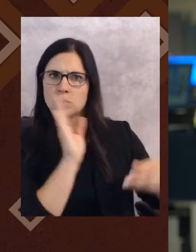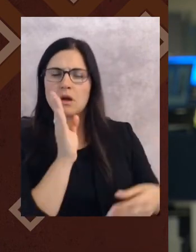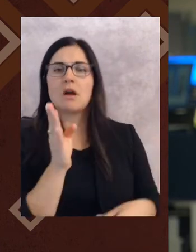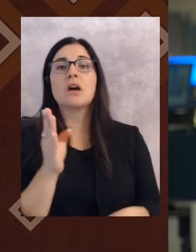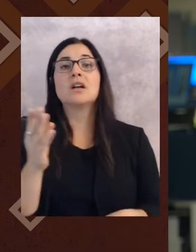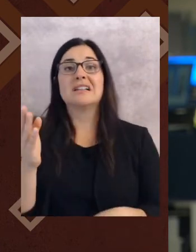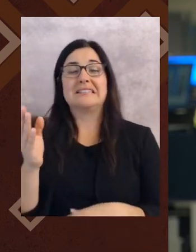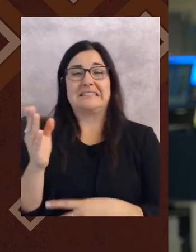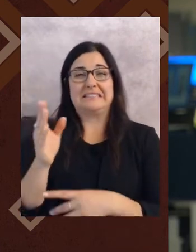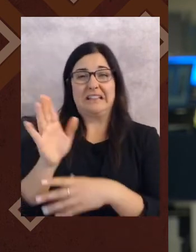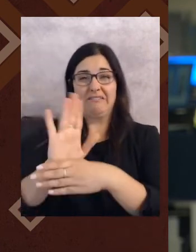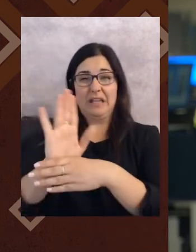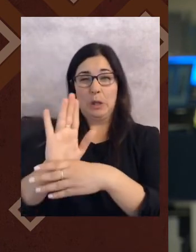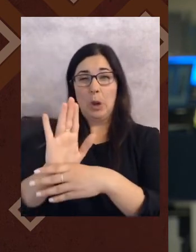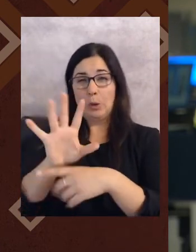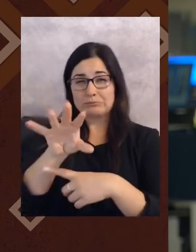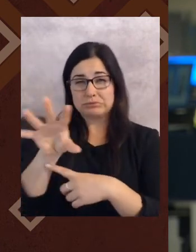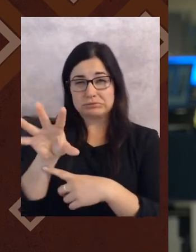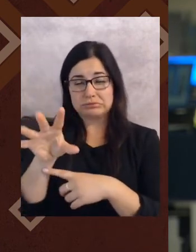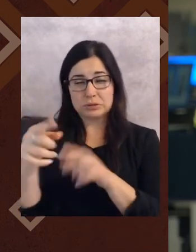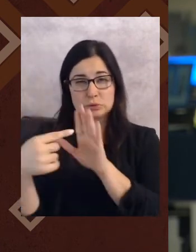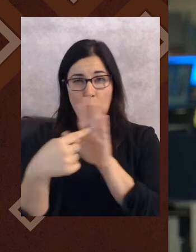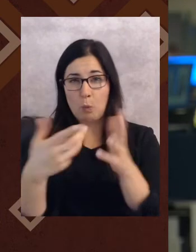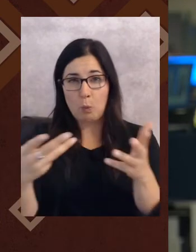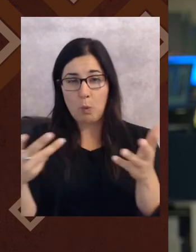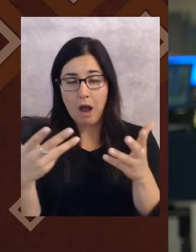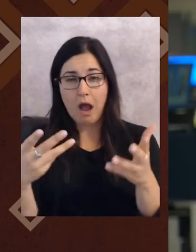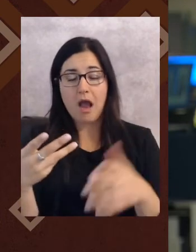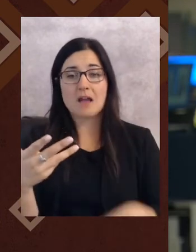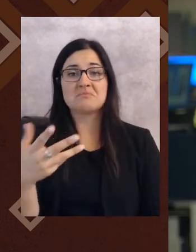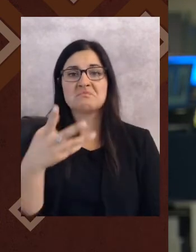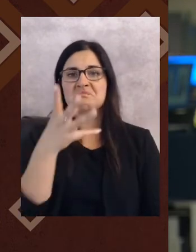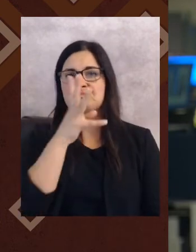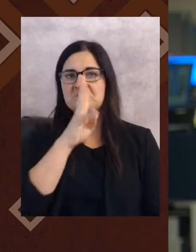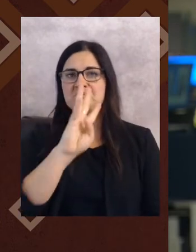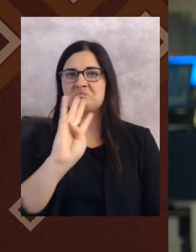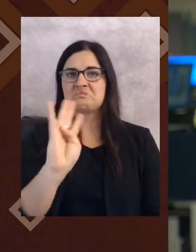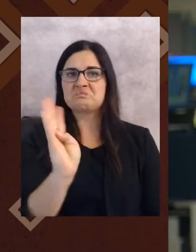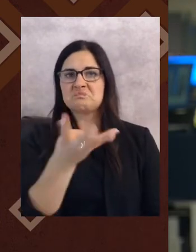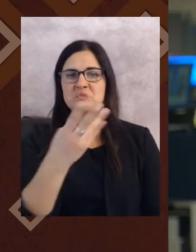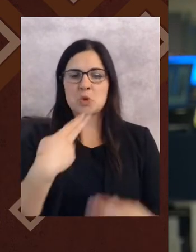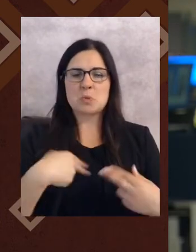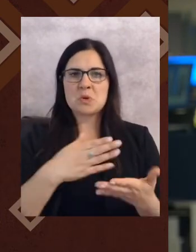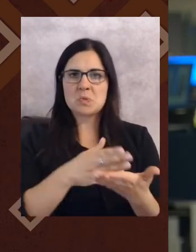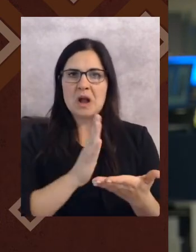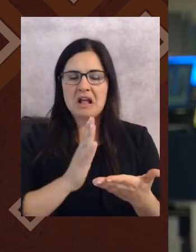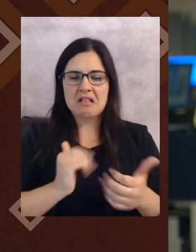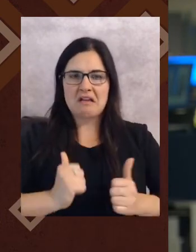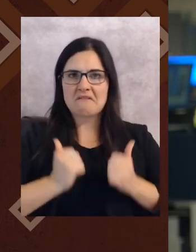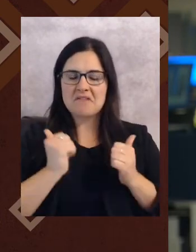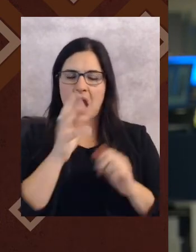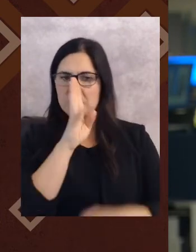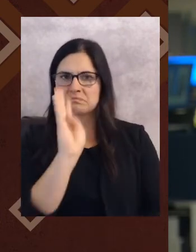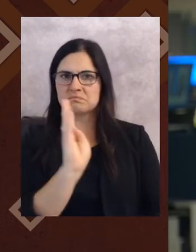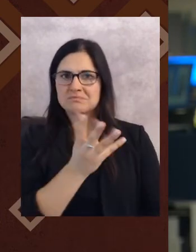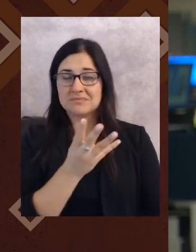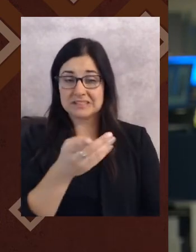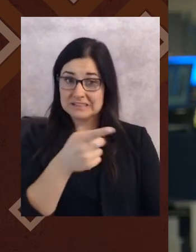This crime, it shows a complete disregard for human life. And this video you're about to see may be difficult for some to watch.